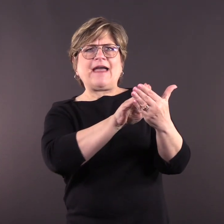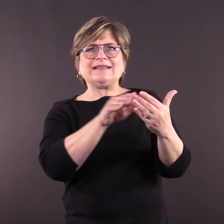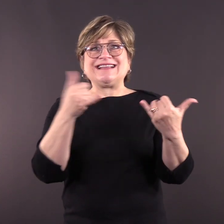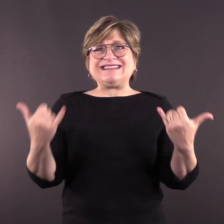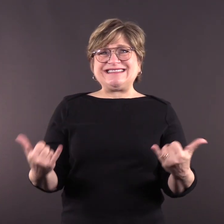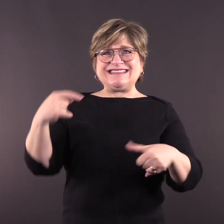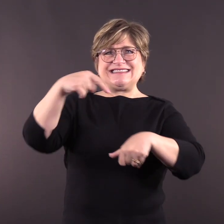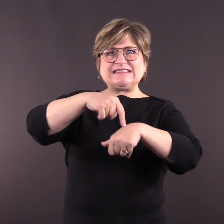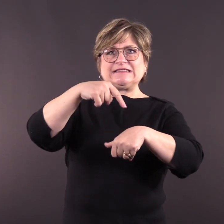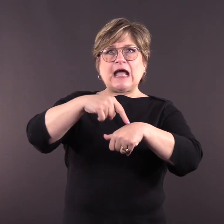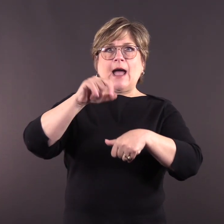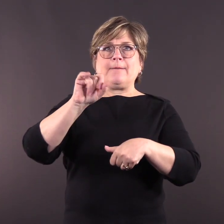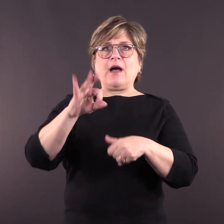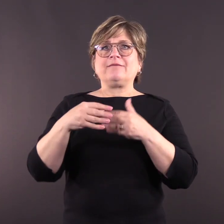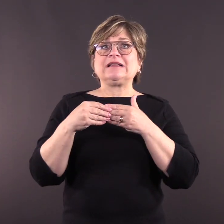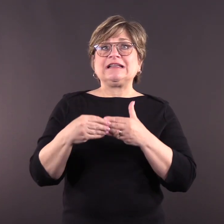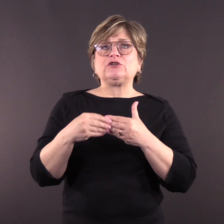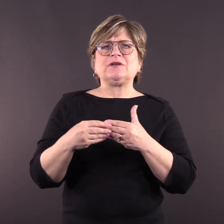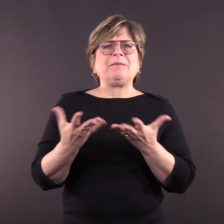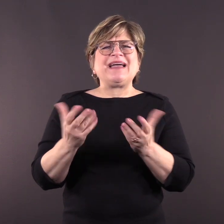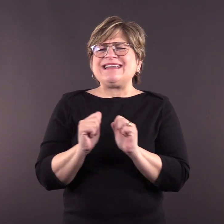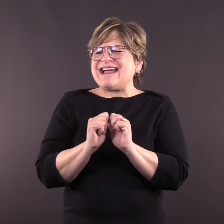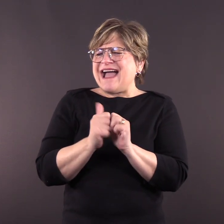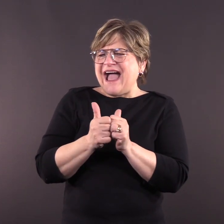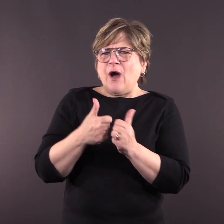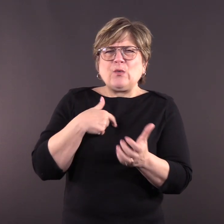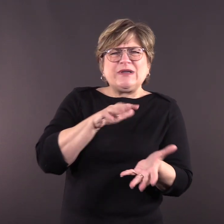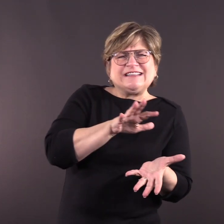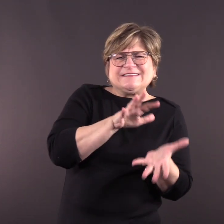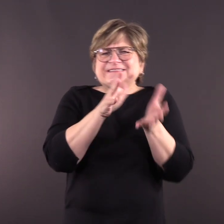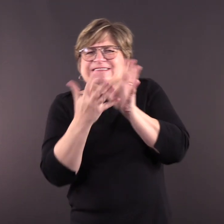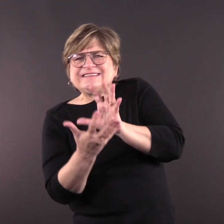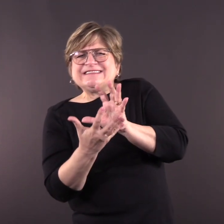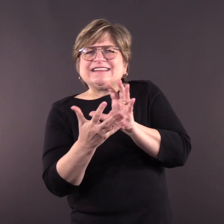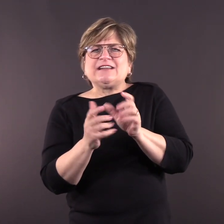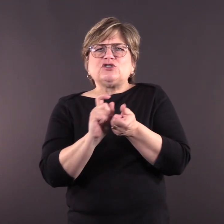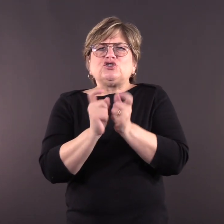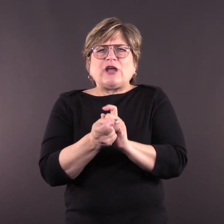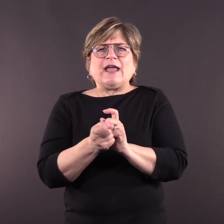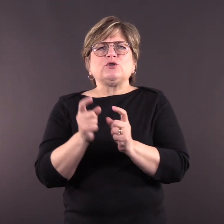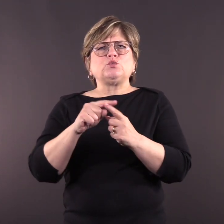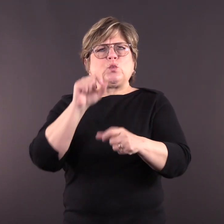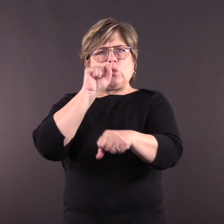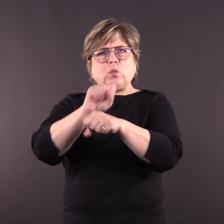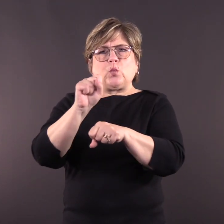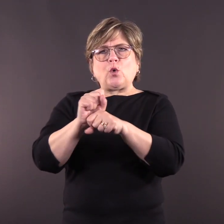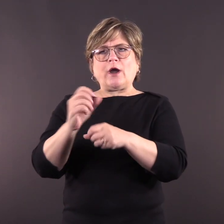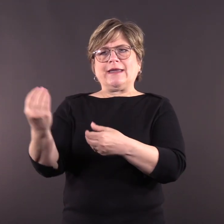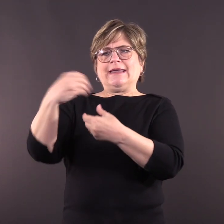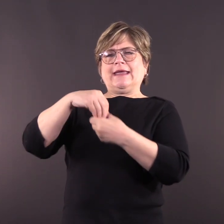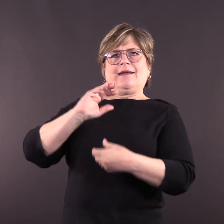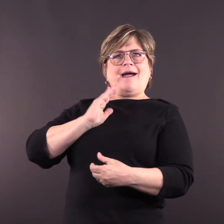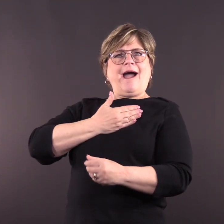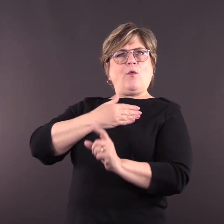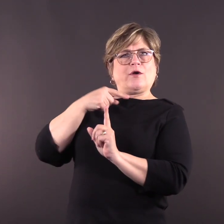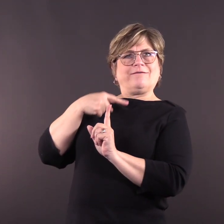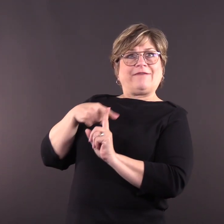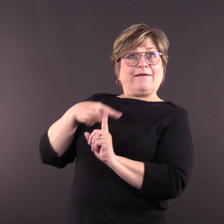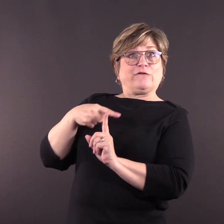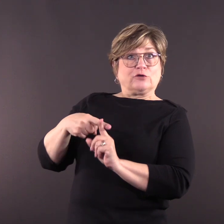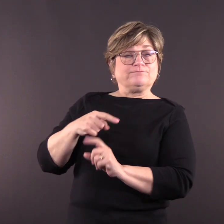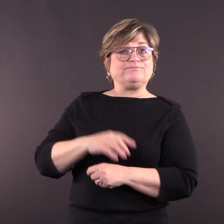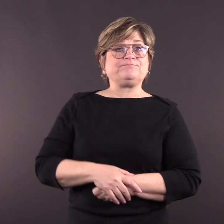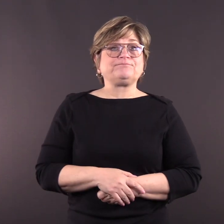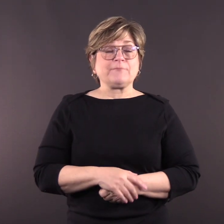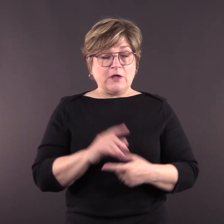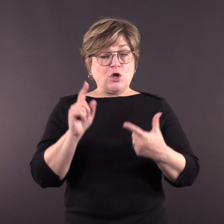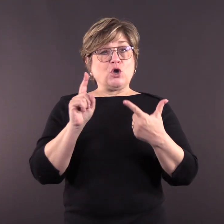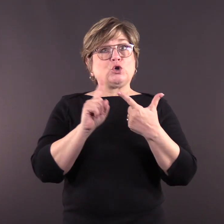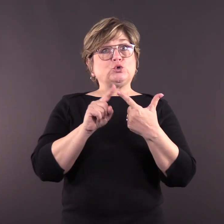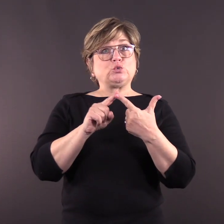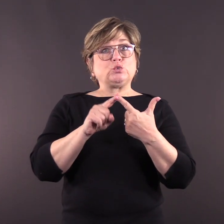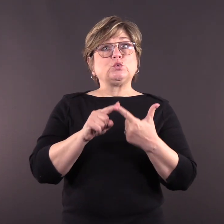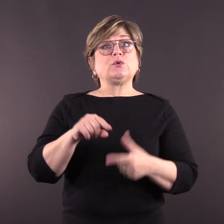this time of leadership and how we can change the tide to work in our favor